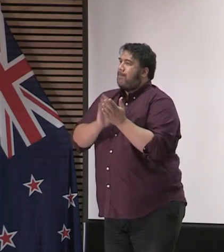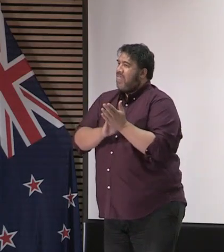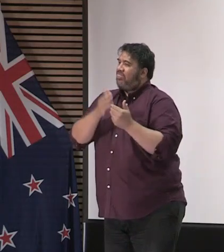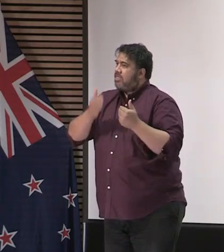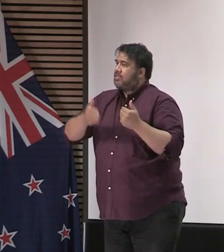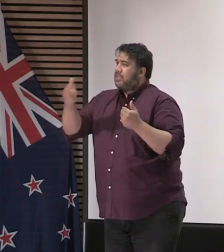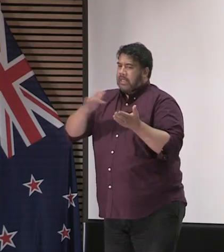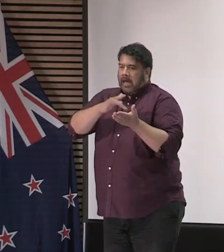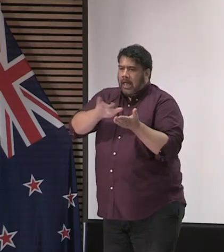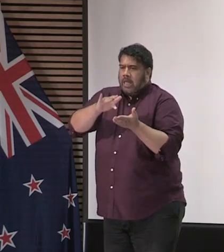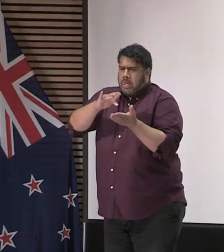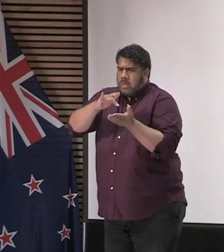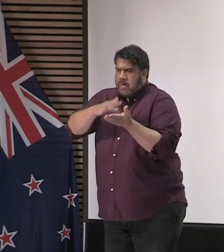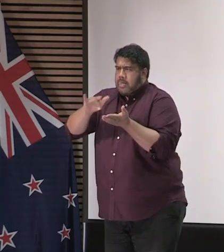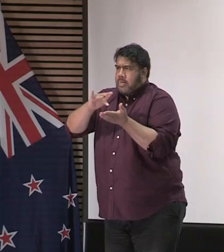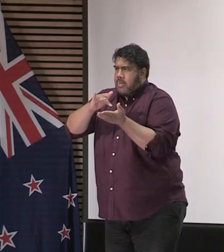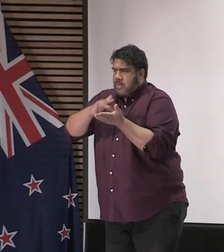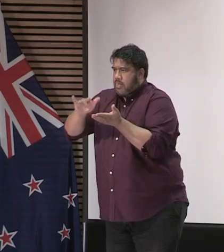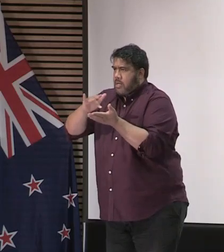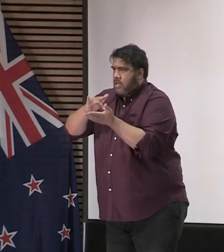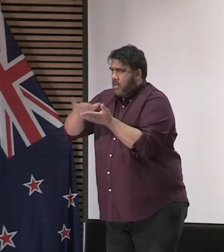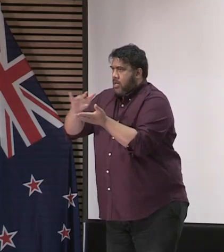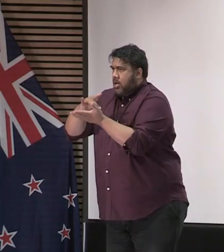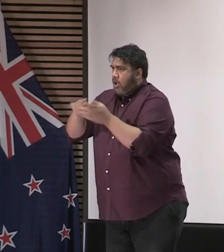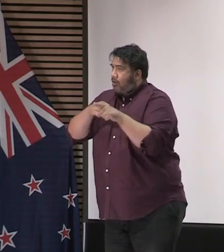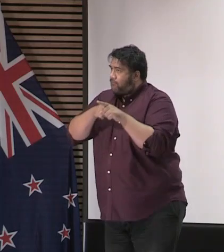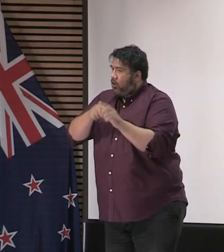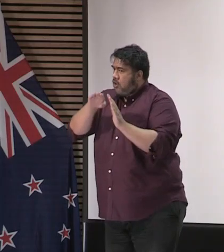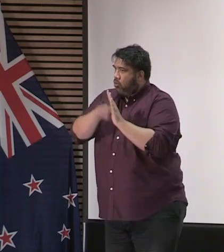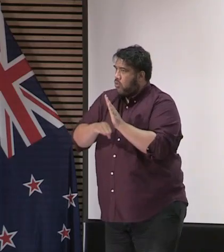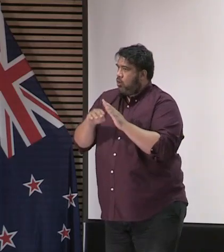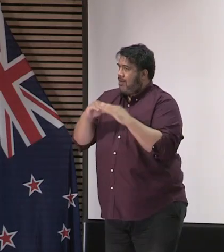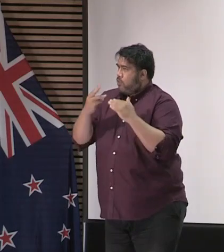out over many months. It is crucial that all New